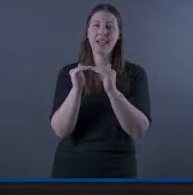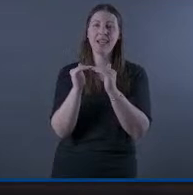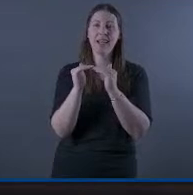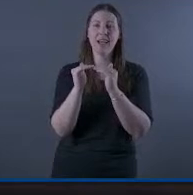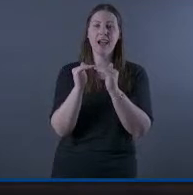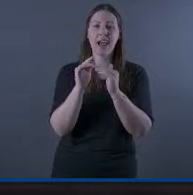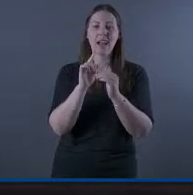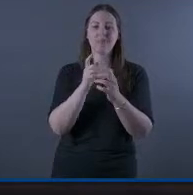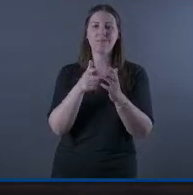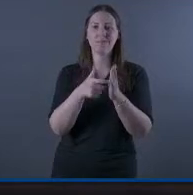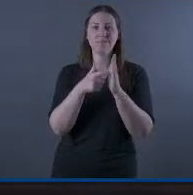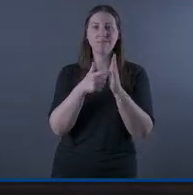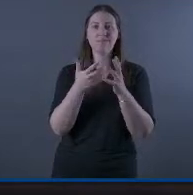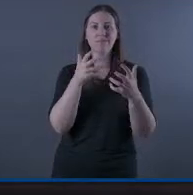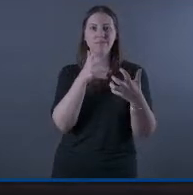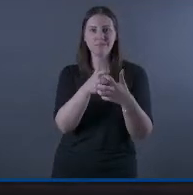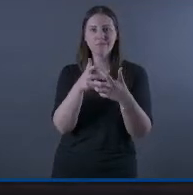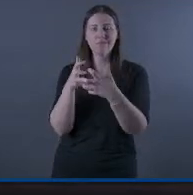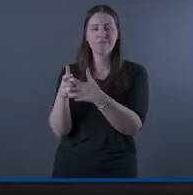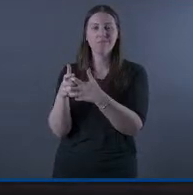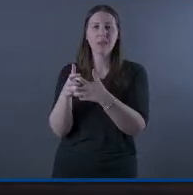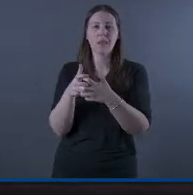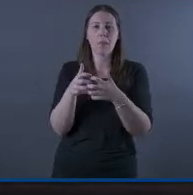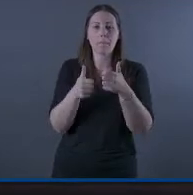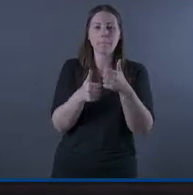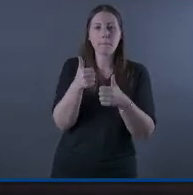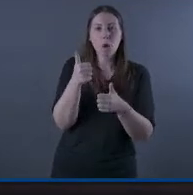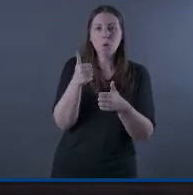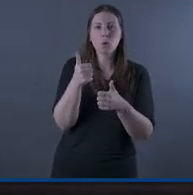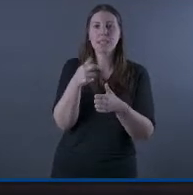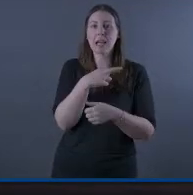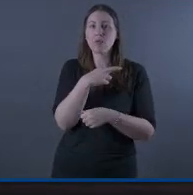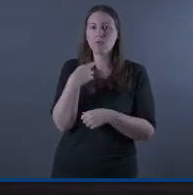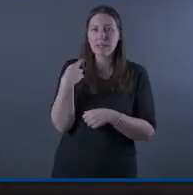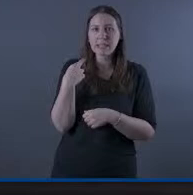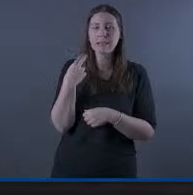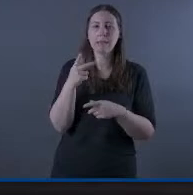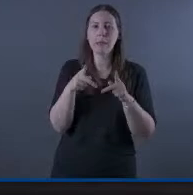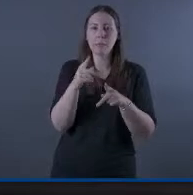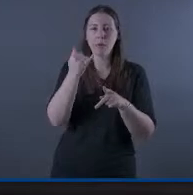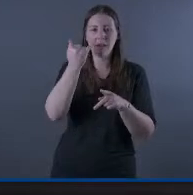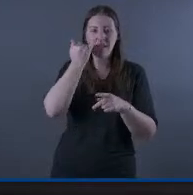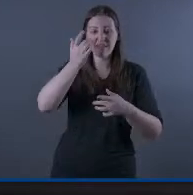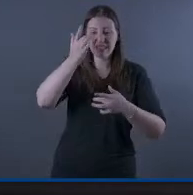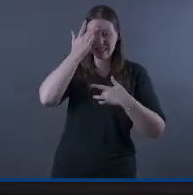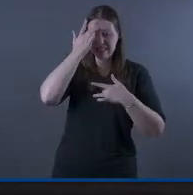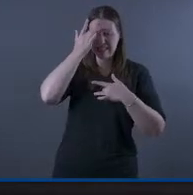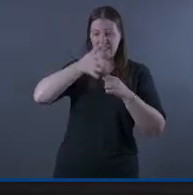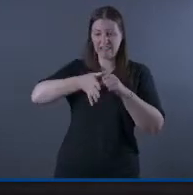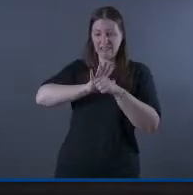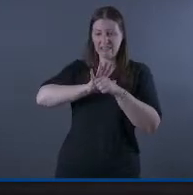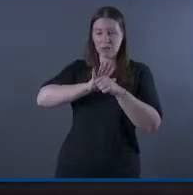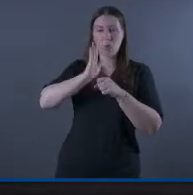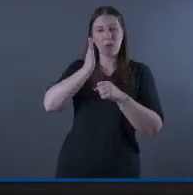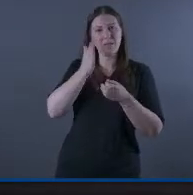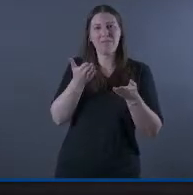and the most at risk for severe illness and death, if they can contract COVID-19. And I wanna think these partners here